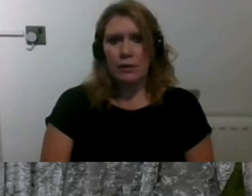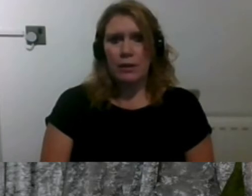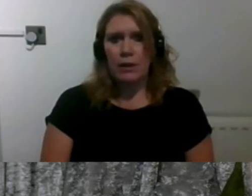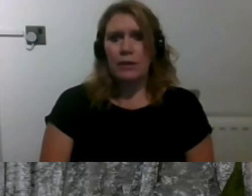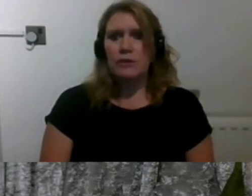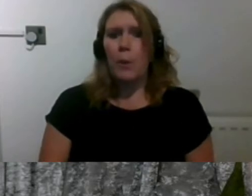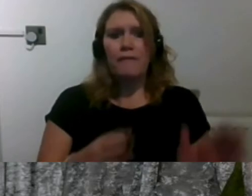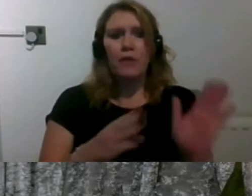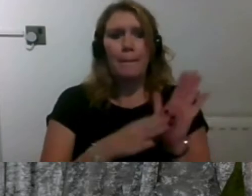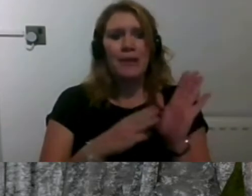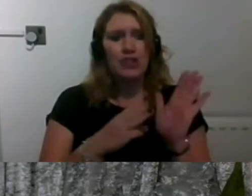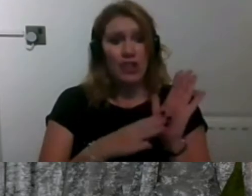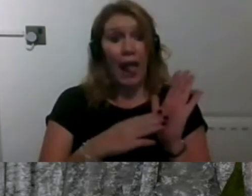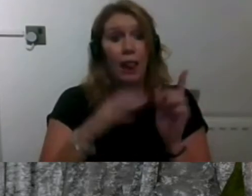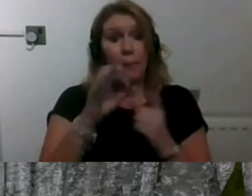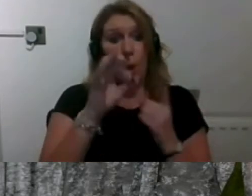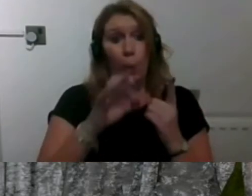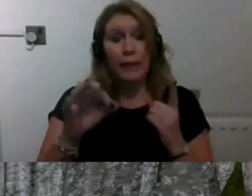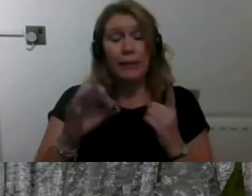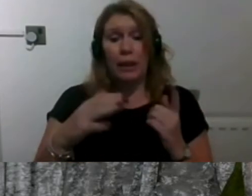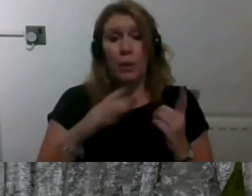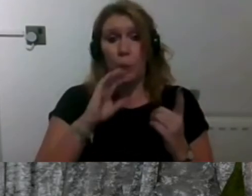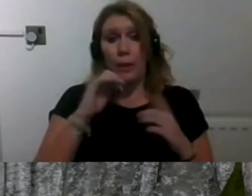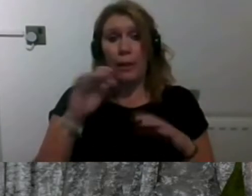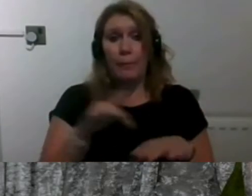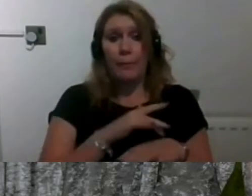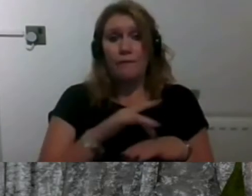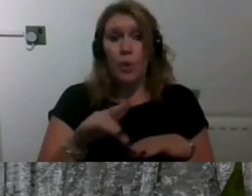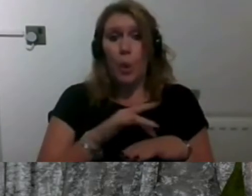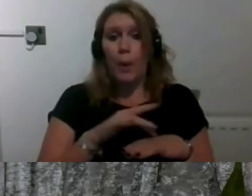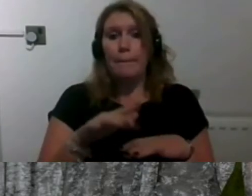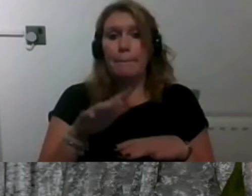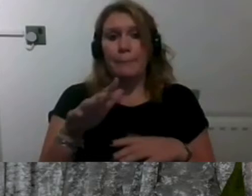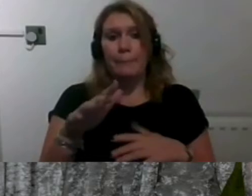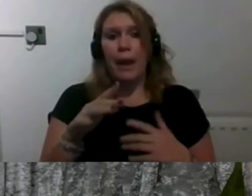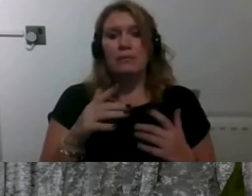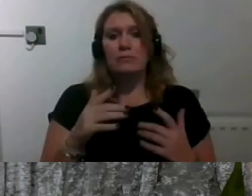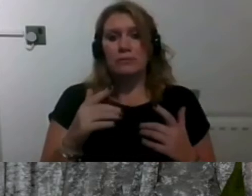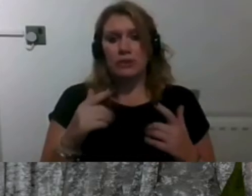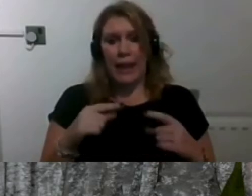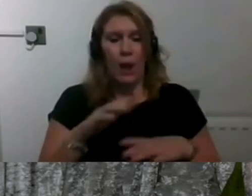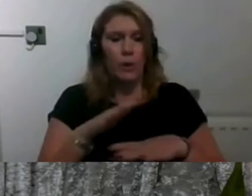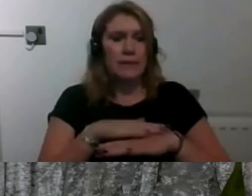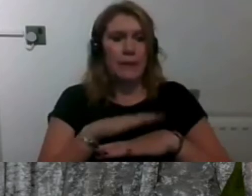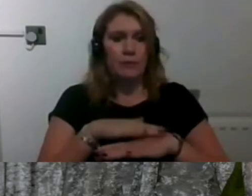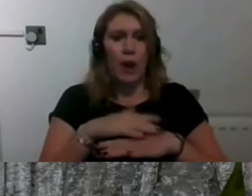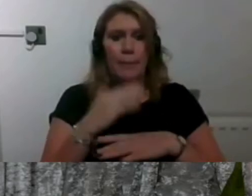I give you a moment to catch your breath and ask Richard Downes if you have another poem for us please.